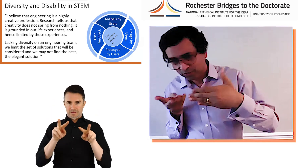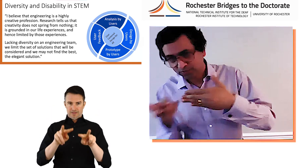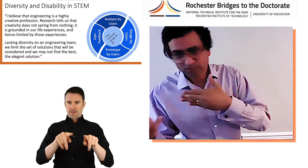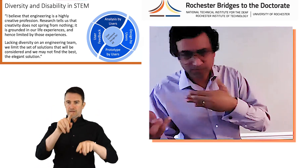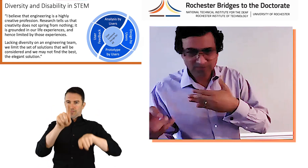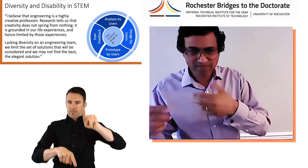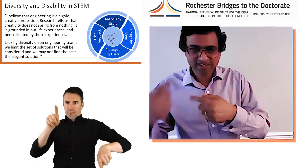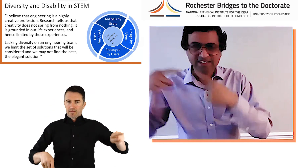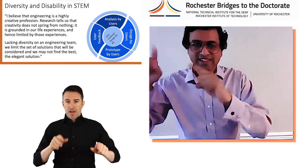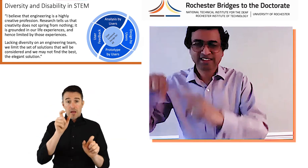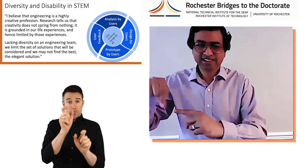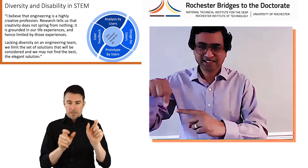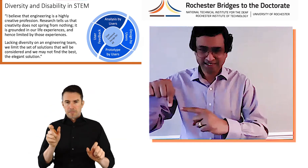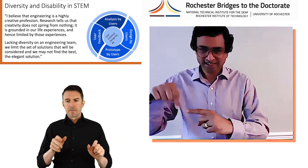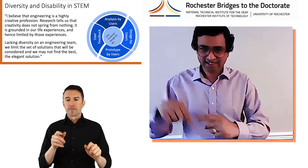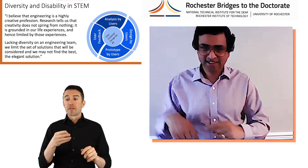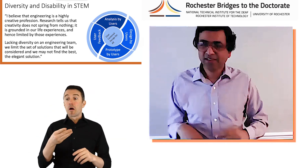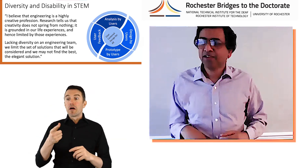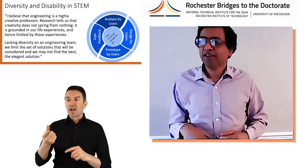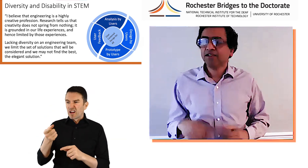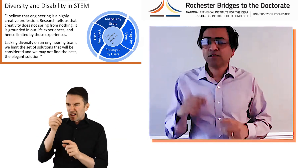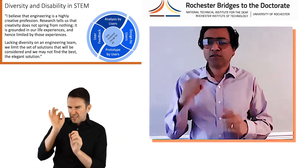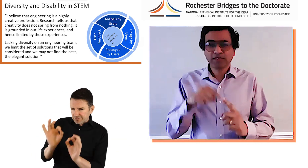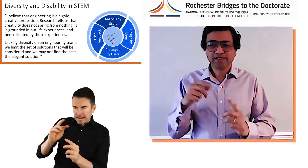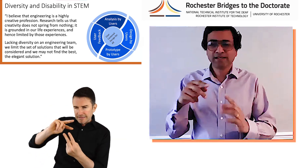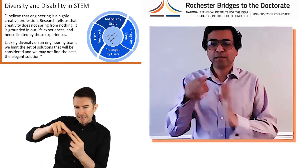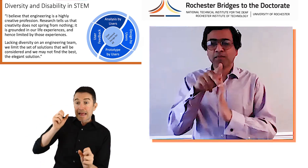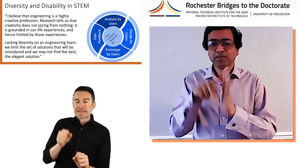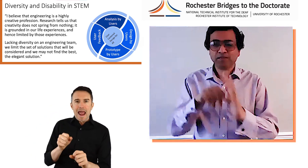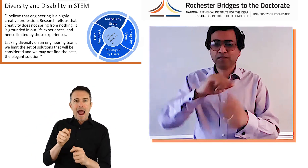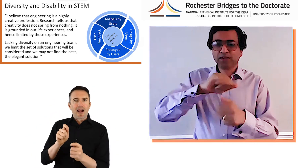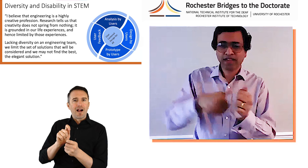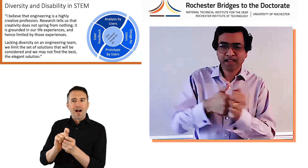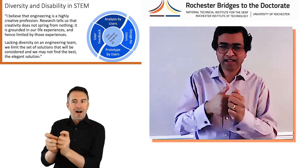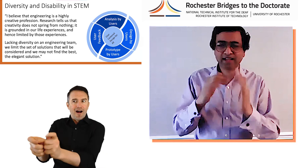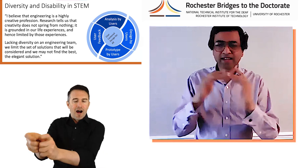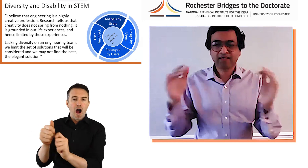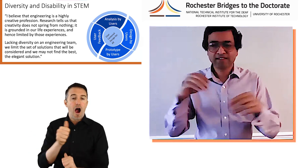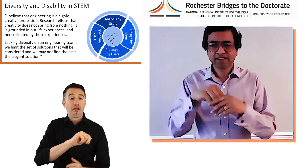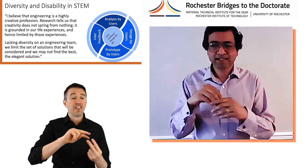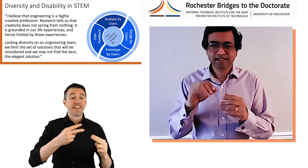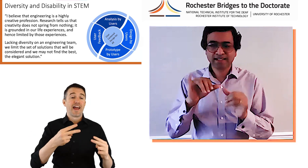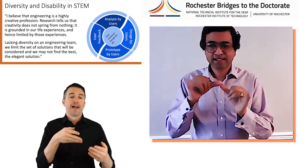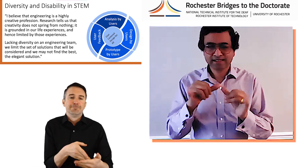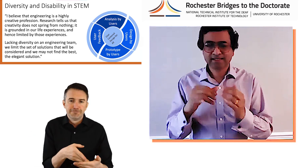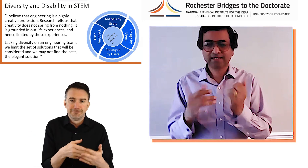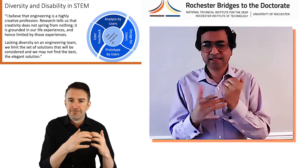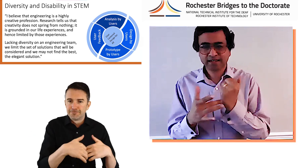if a team runs into one challenge, they'll find a way around it, no matter what the challenge is, because they have a diverse team.